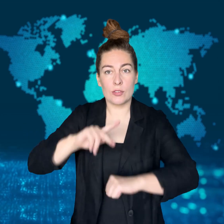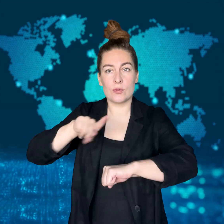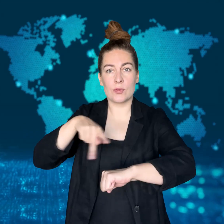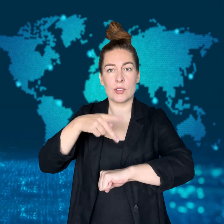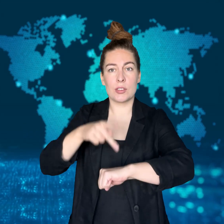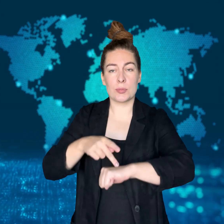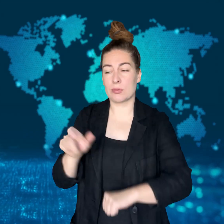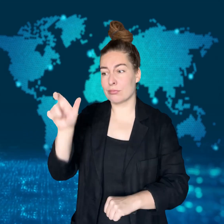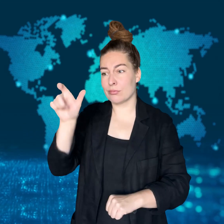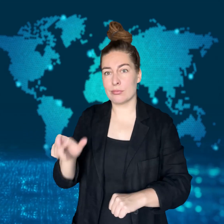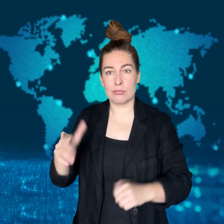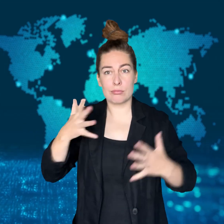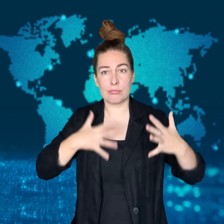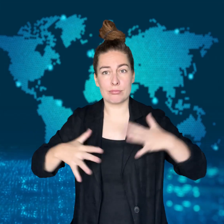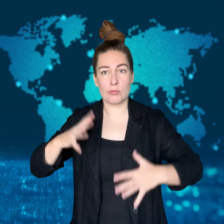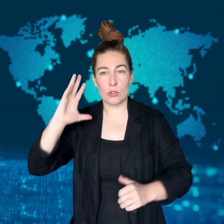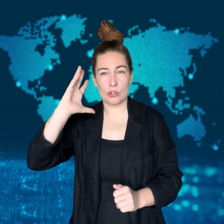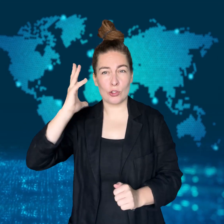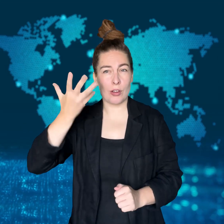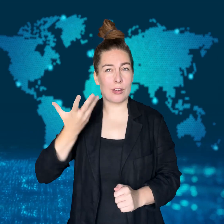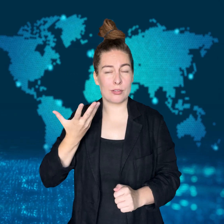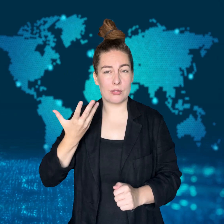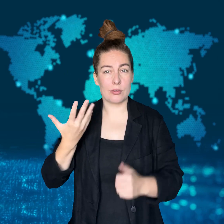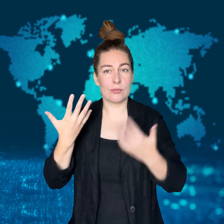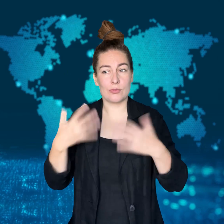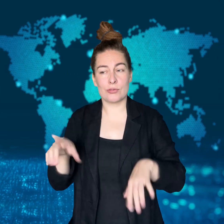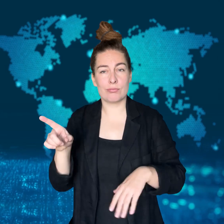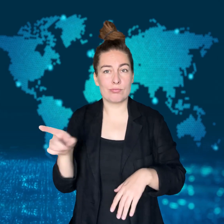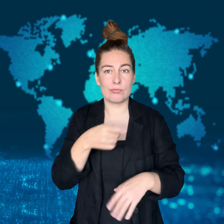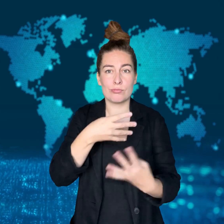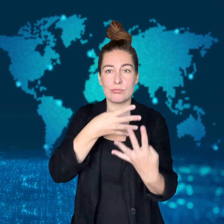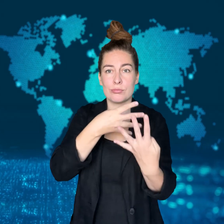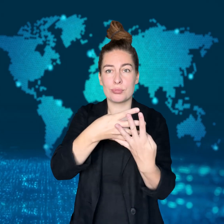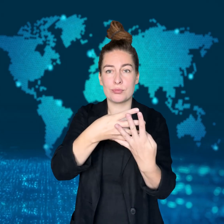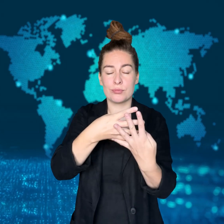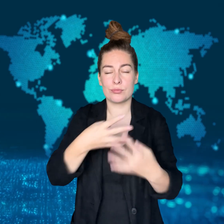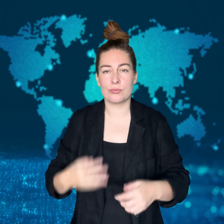Drag queen arrested